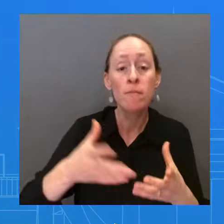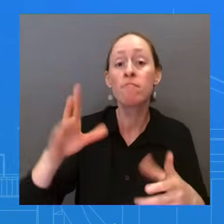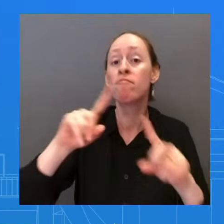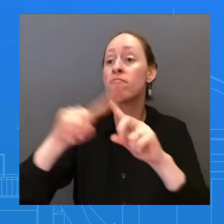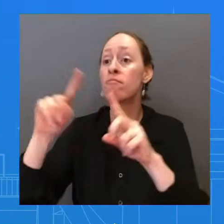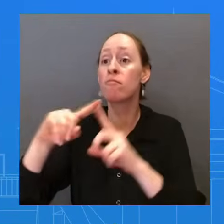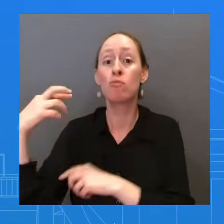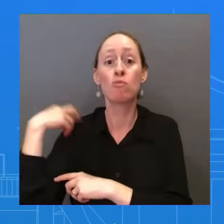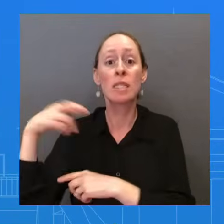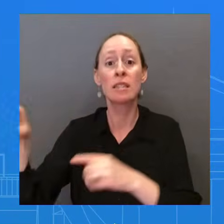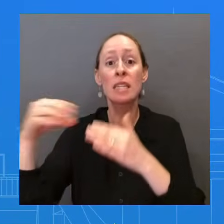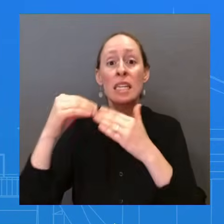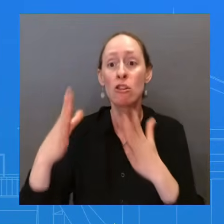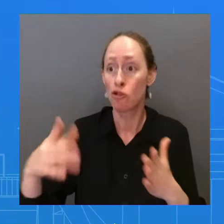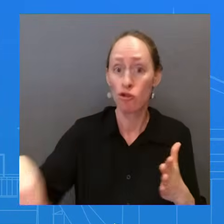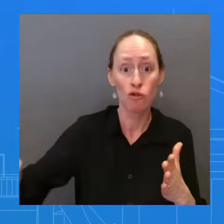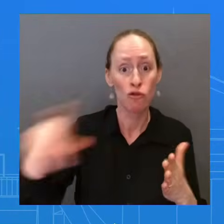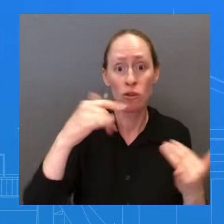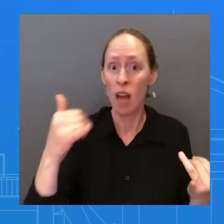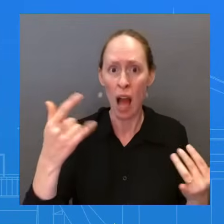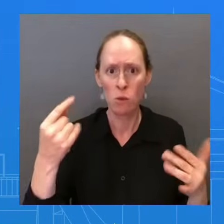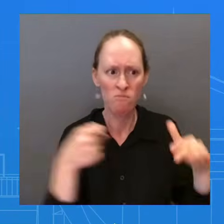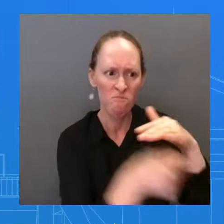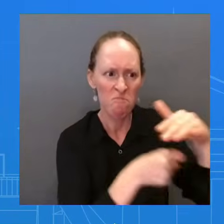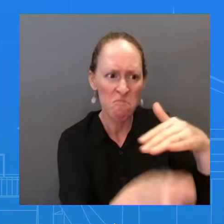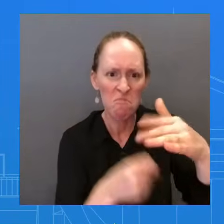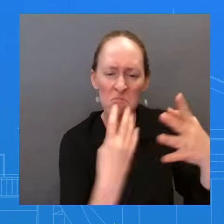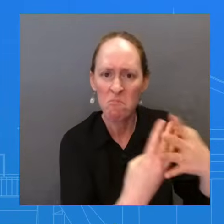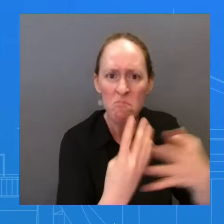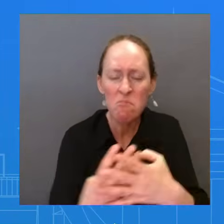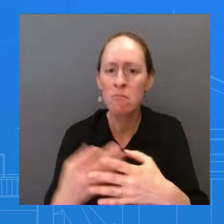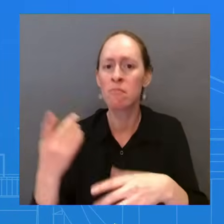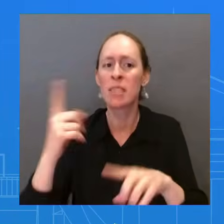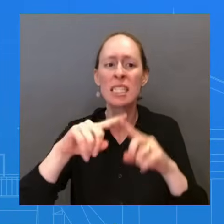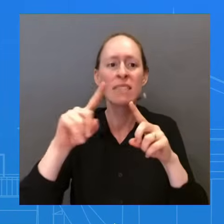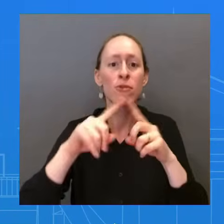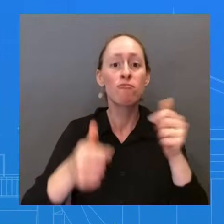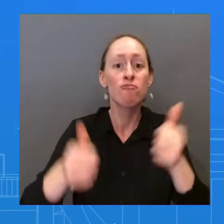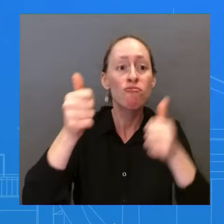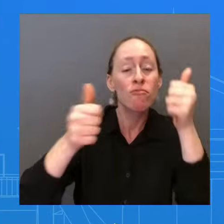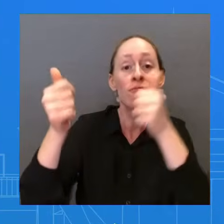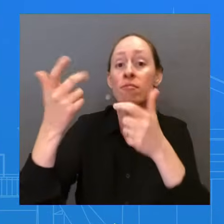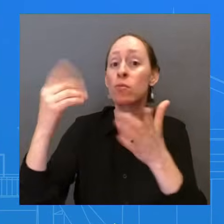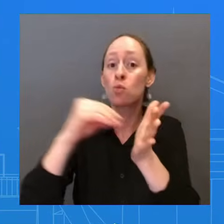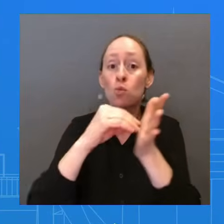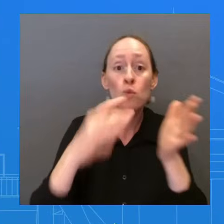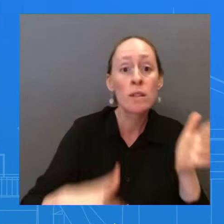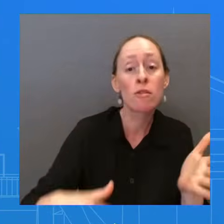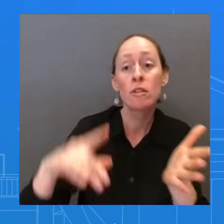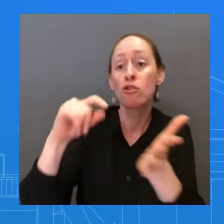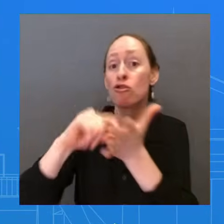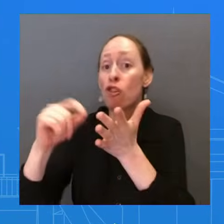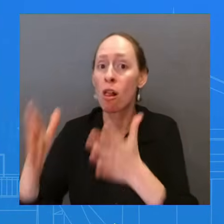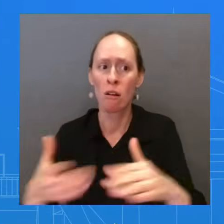students, and journalists. This is all unacceptable. We condemn these actions. We've already taken a number of actions to promote accountability